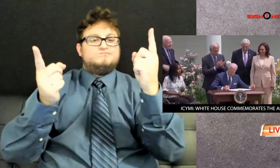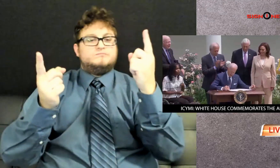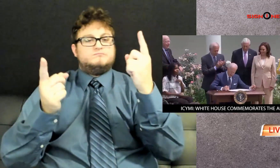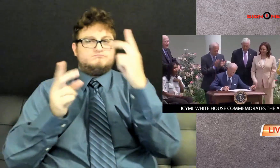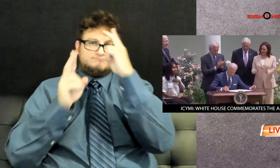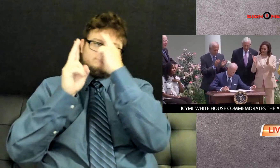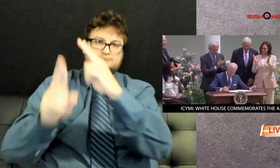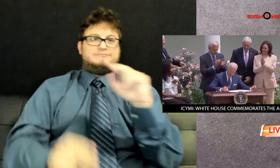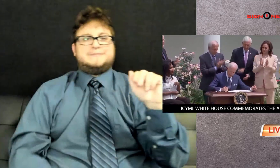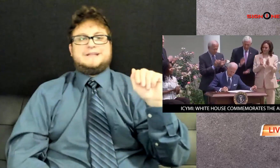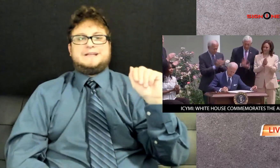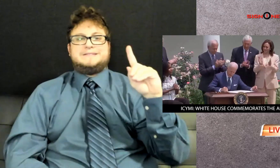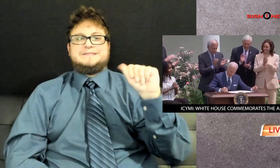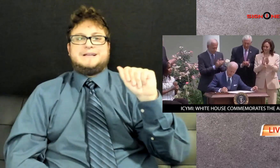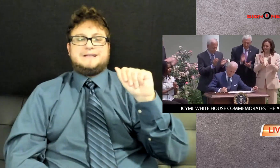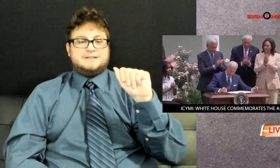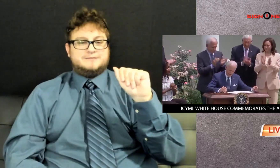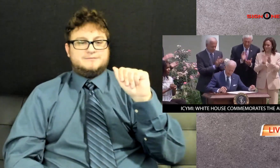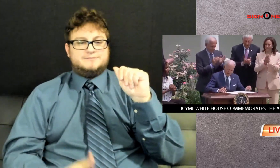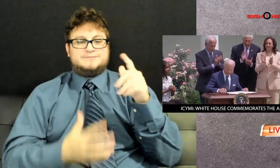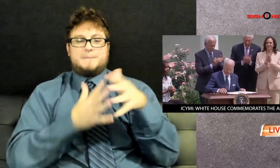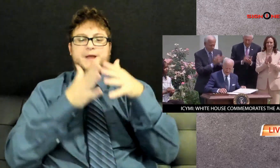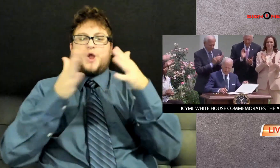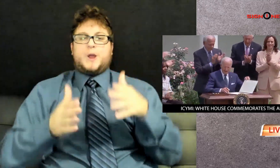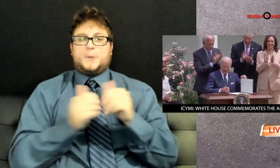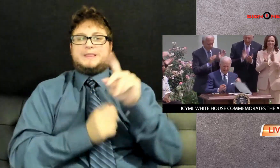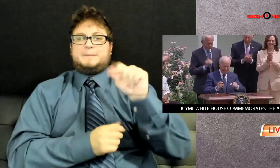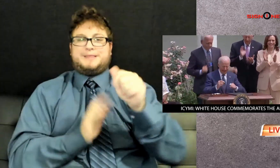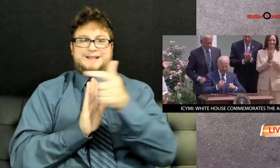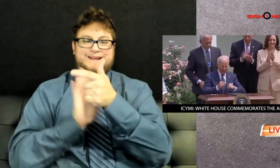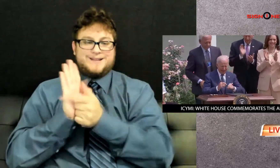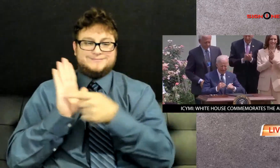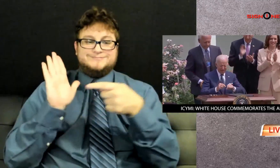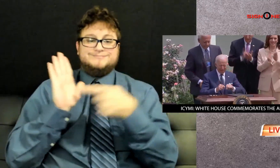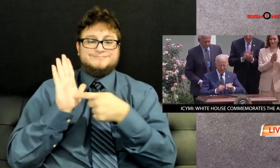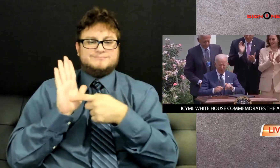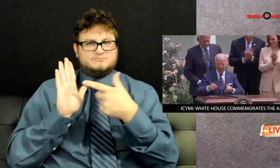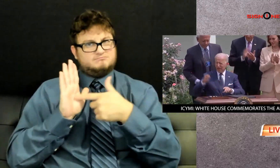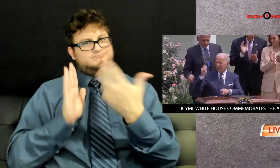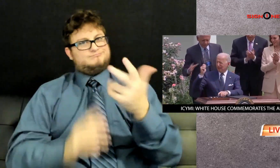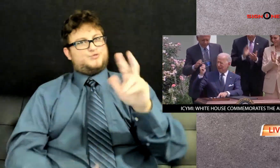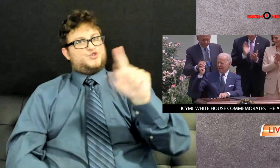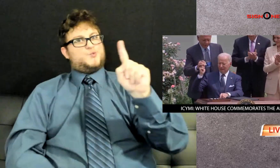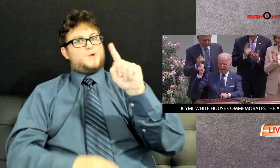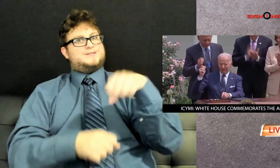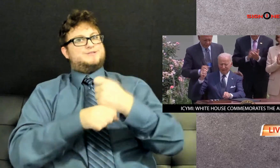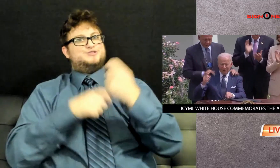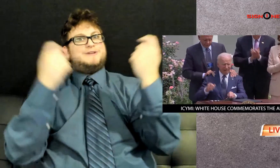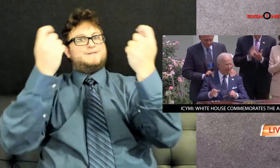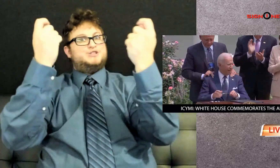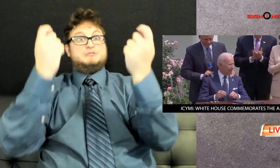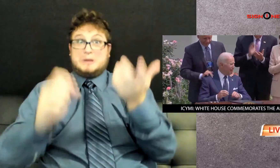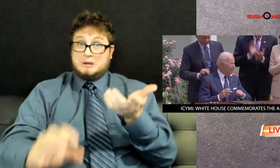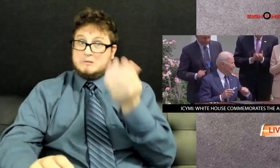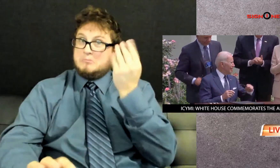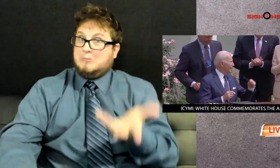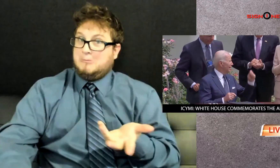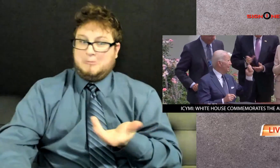Biden signed a proclamation commemorating the 31st anniversary of the Americans With